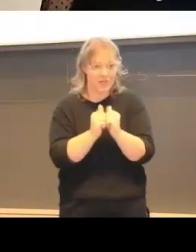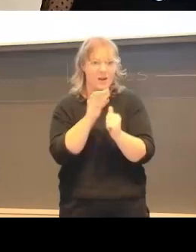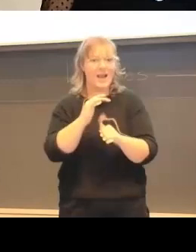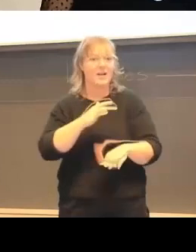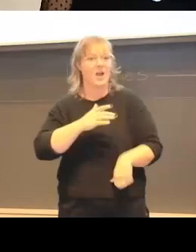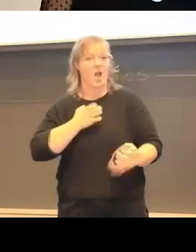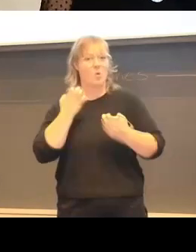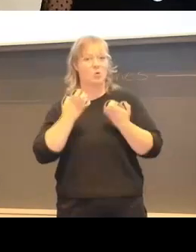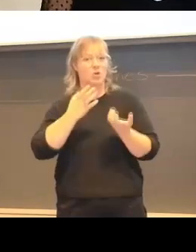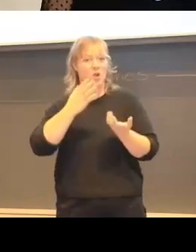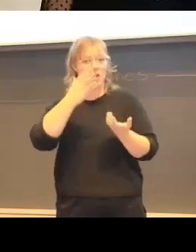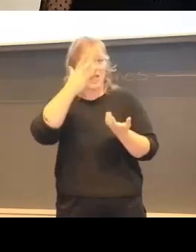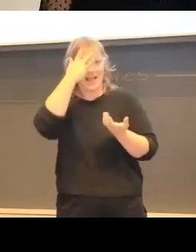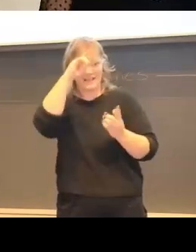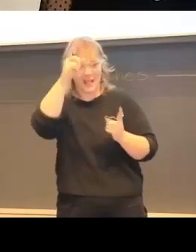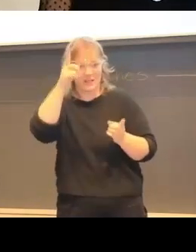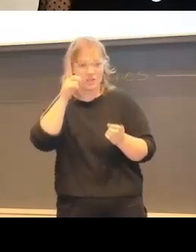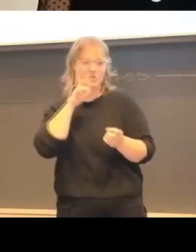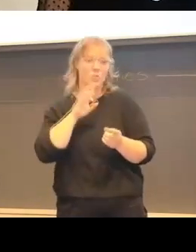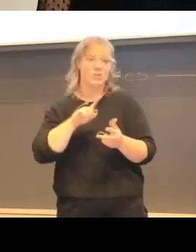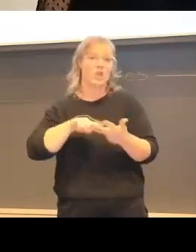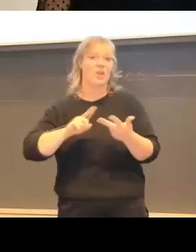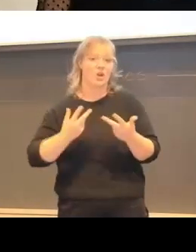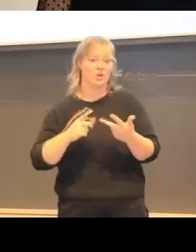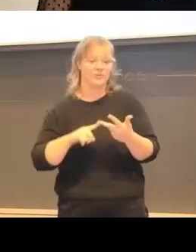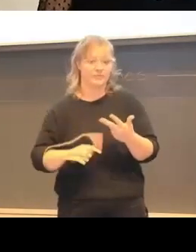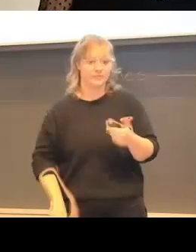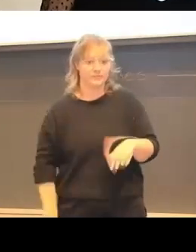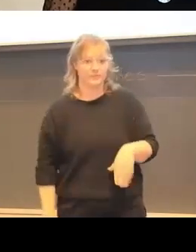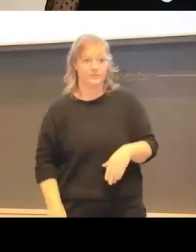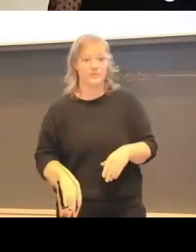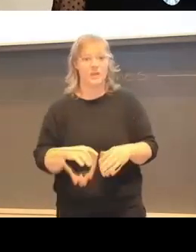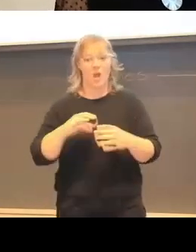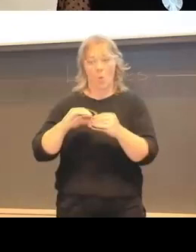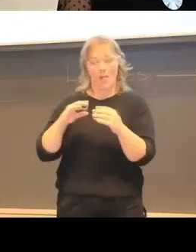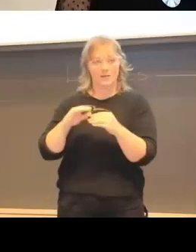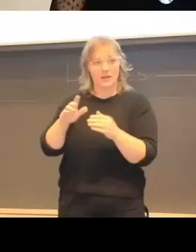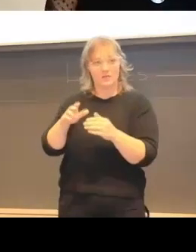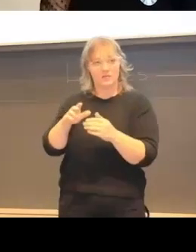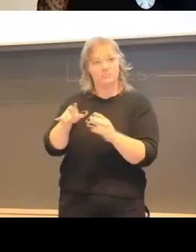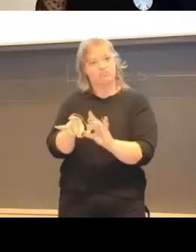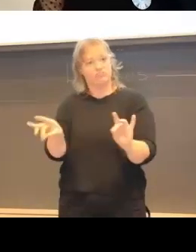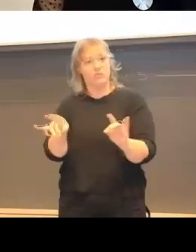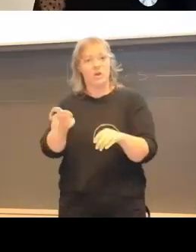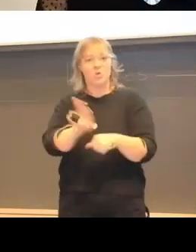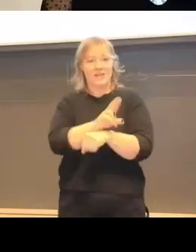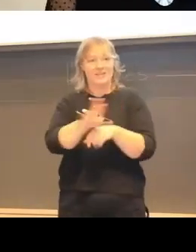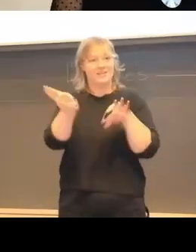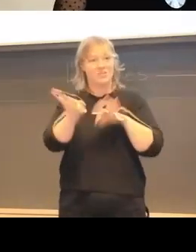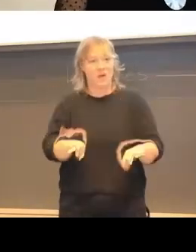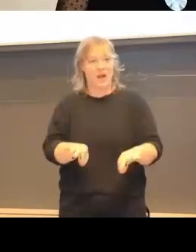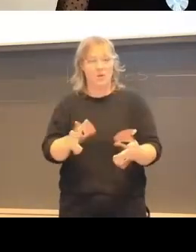third in qualitative remarks residents described what that they wanted to know how to tell other